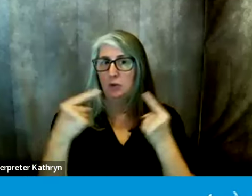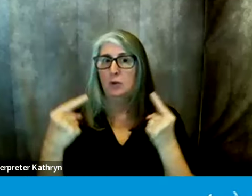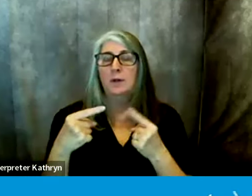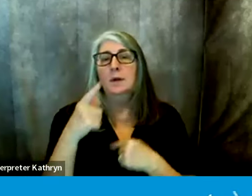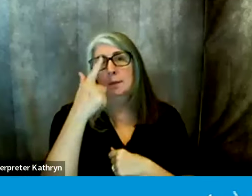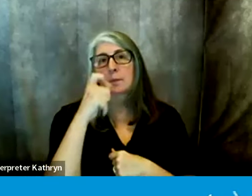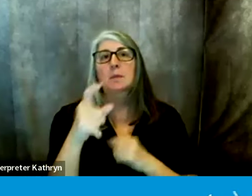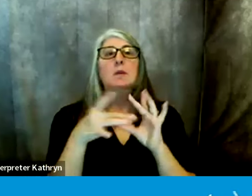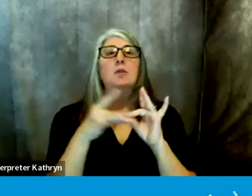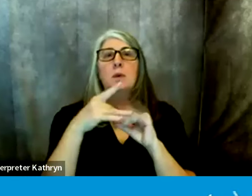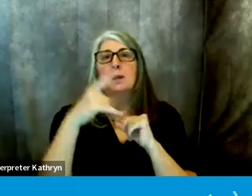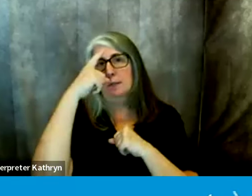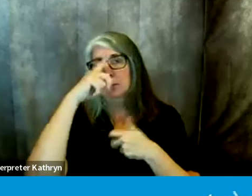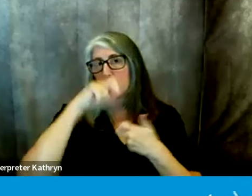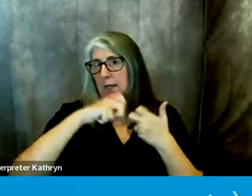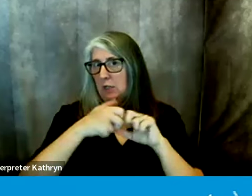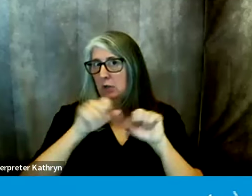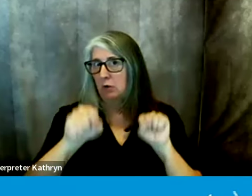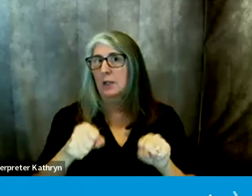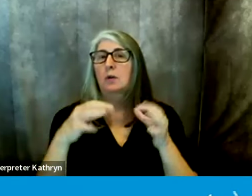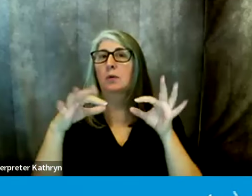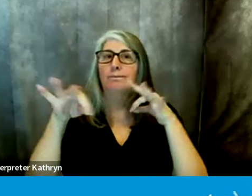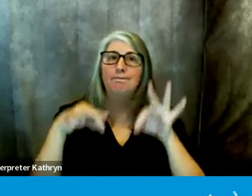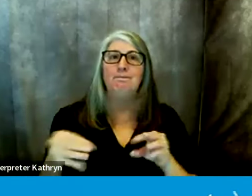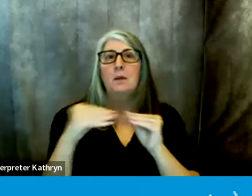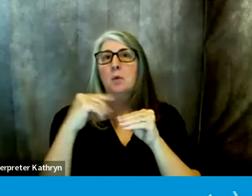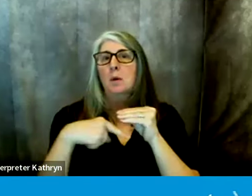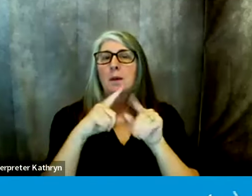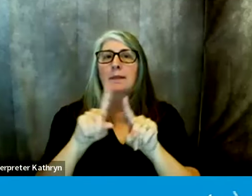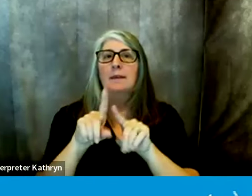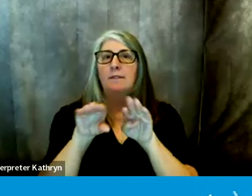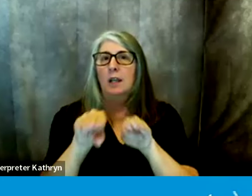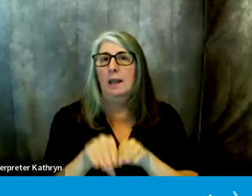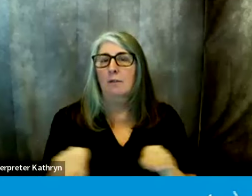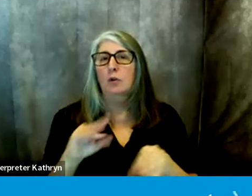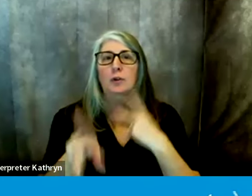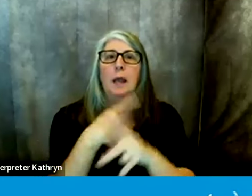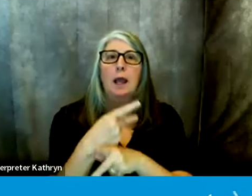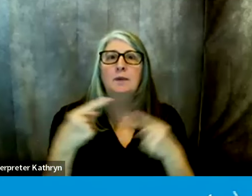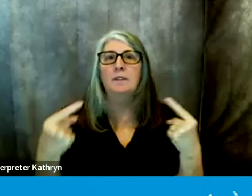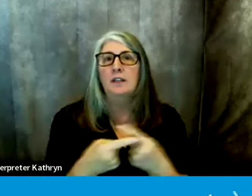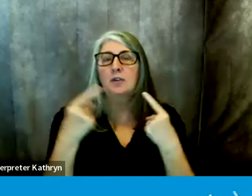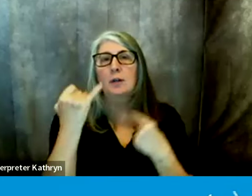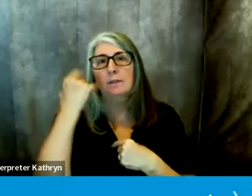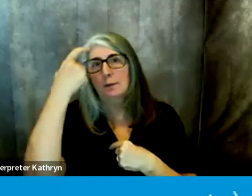Can you talk a little bit more about different levels of injury, if it's in the brain or in the spine, does it make a difference?